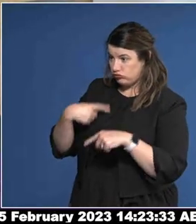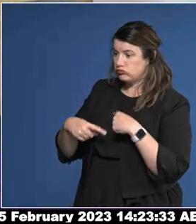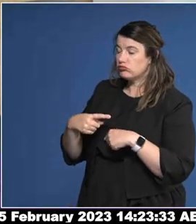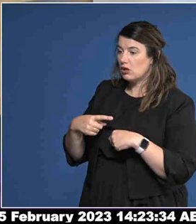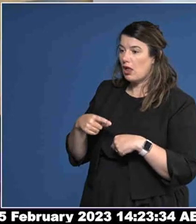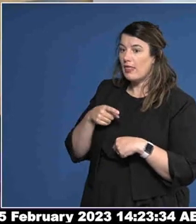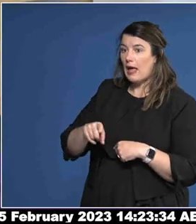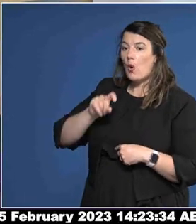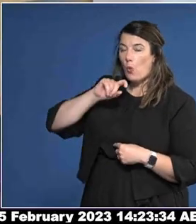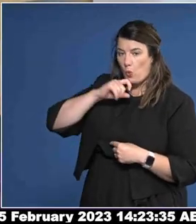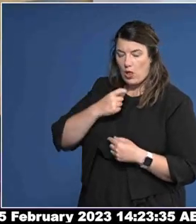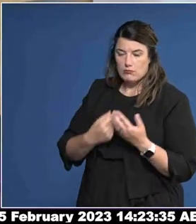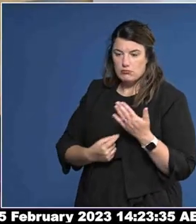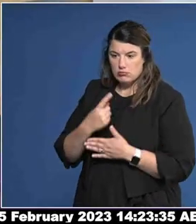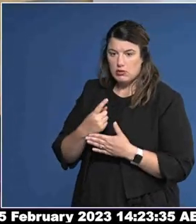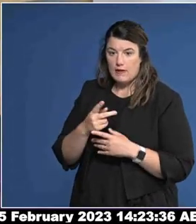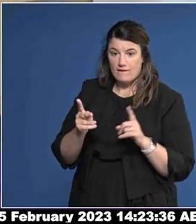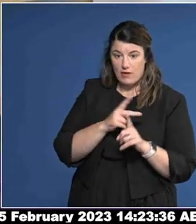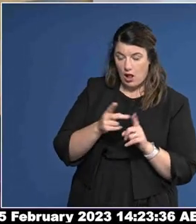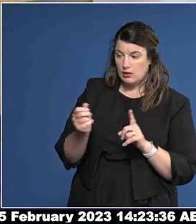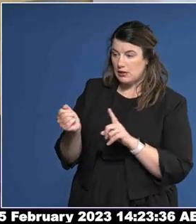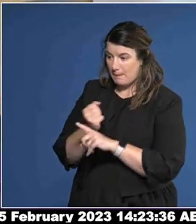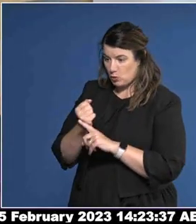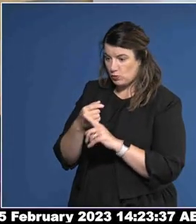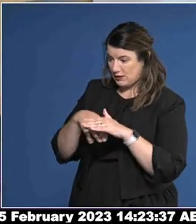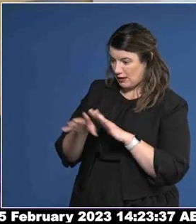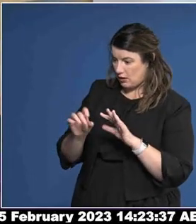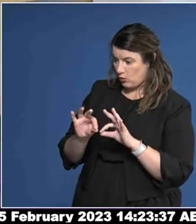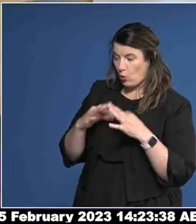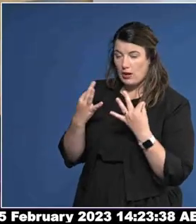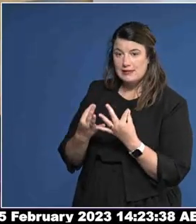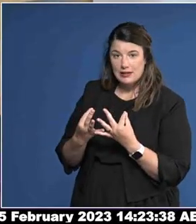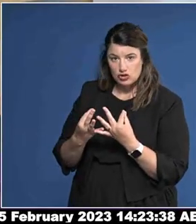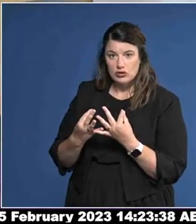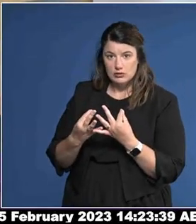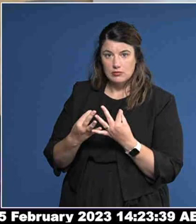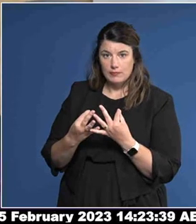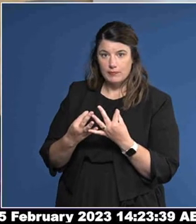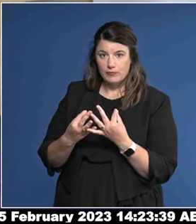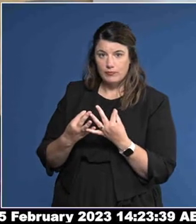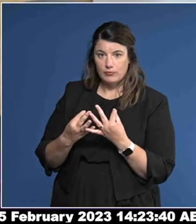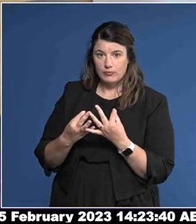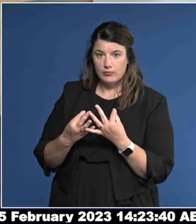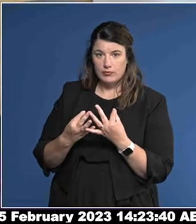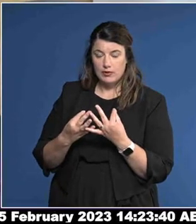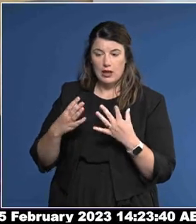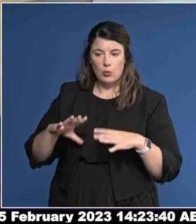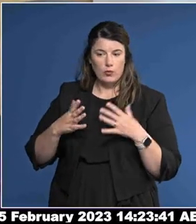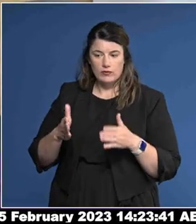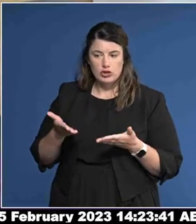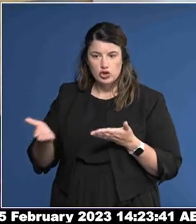be violence, abuse, in an organisation that provides services to people with disability